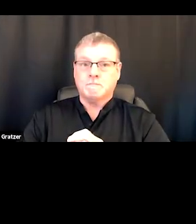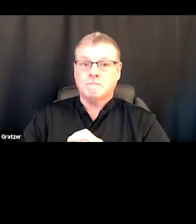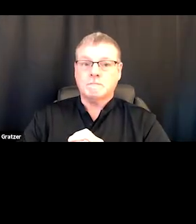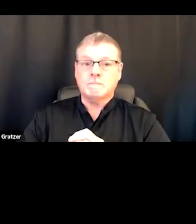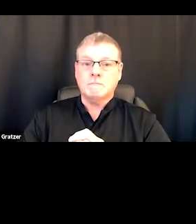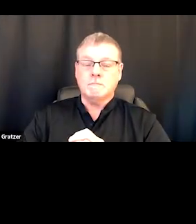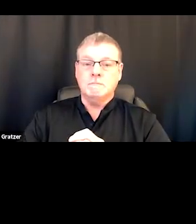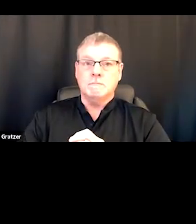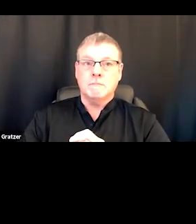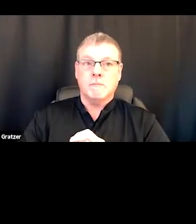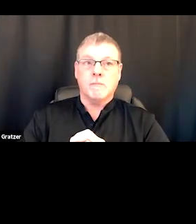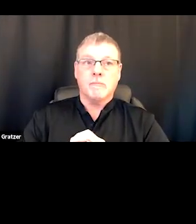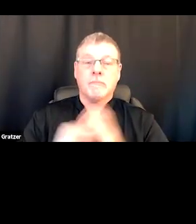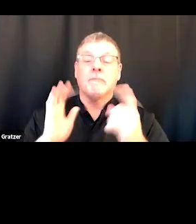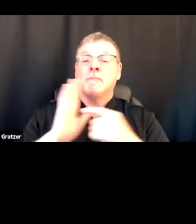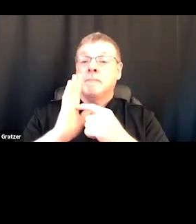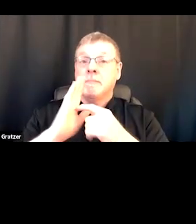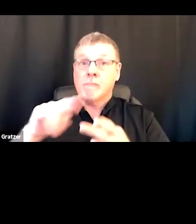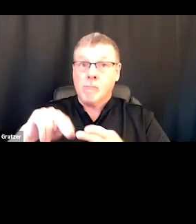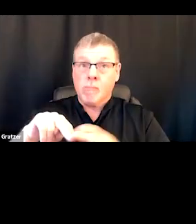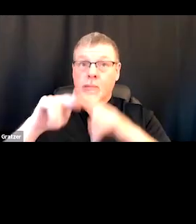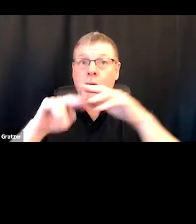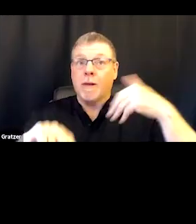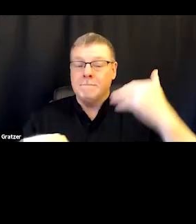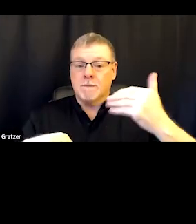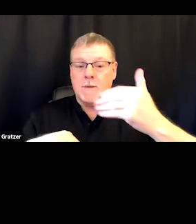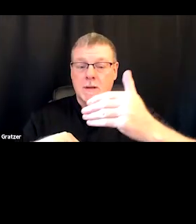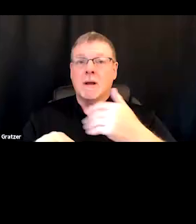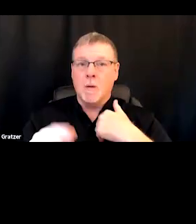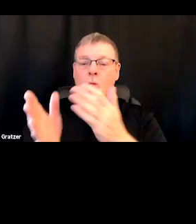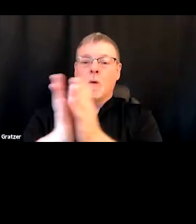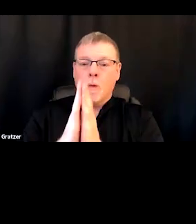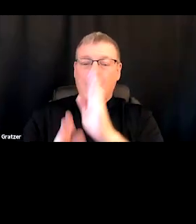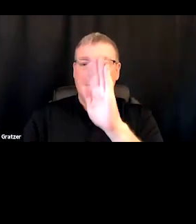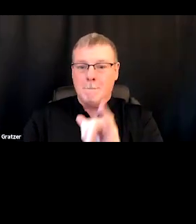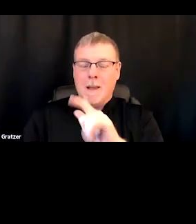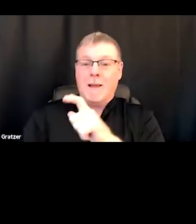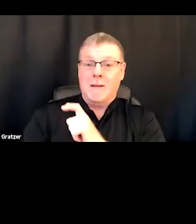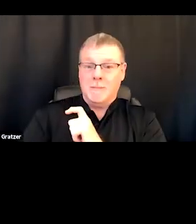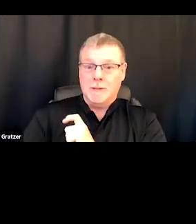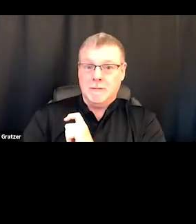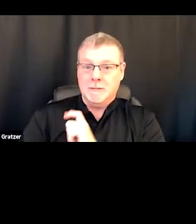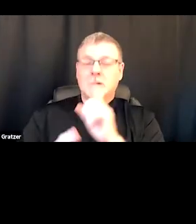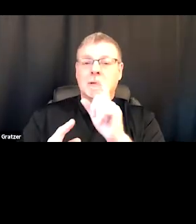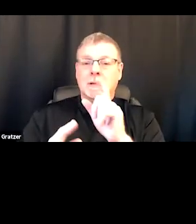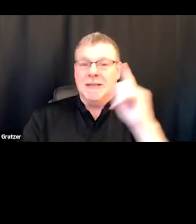And showing the increase and frequency in which we're requested by the Durham Police Department since our inception,